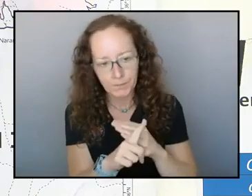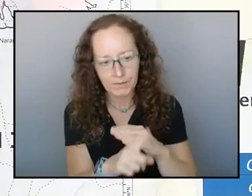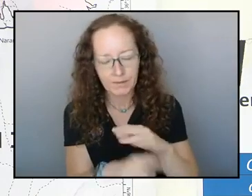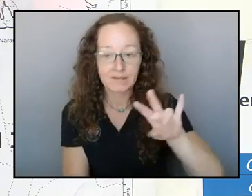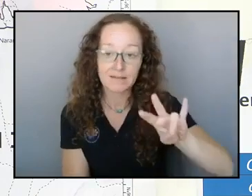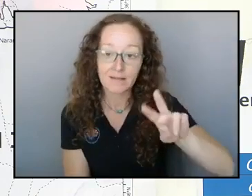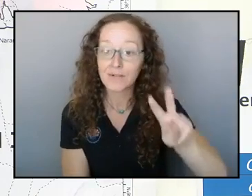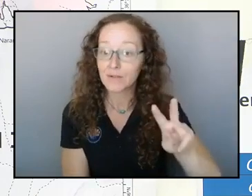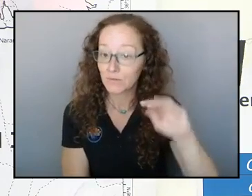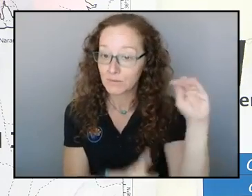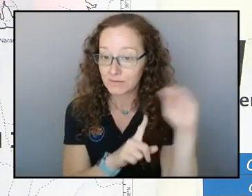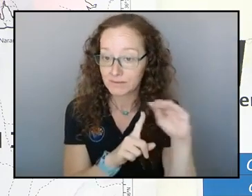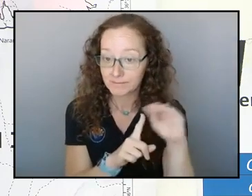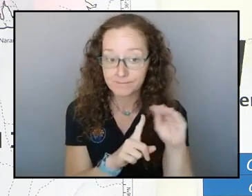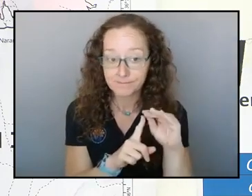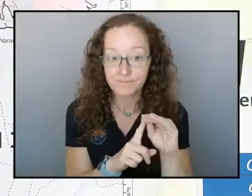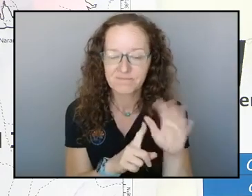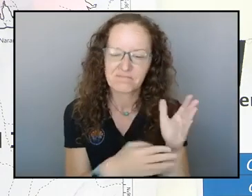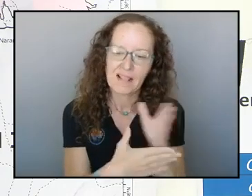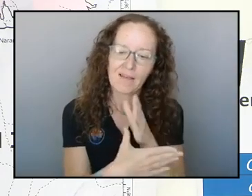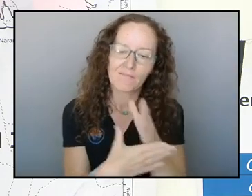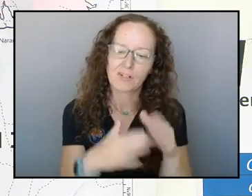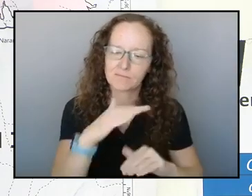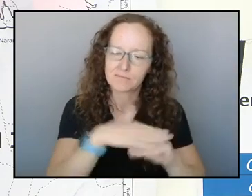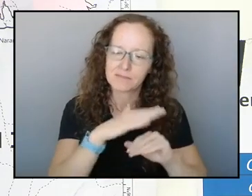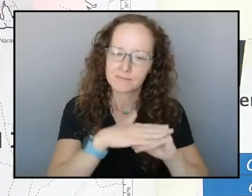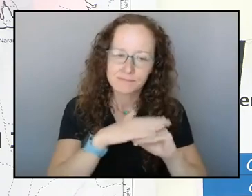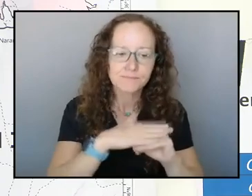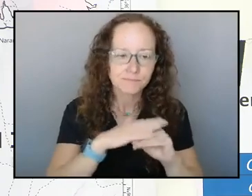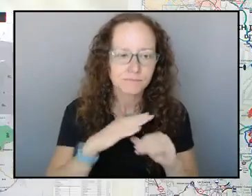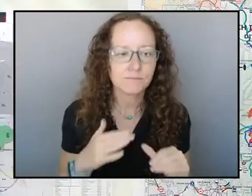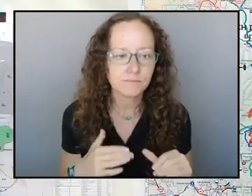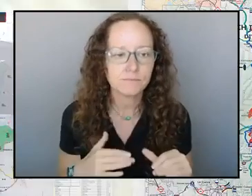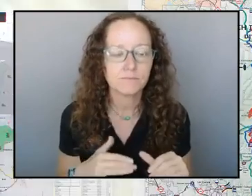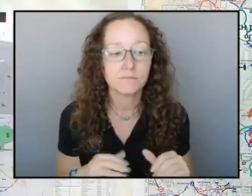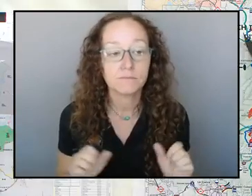average max temperature here. It'll likely be even further reduced